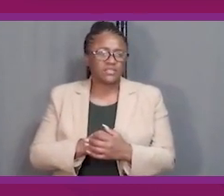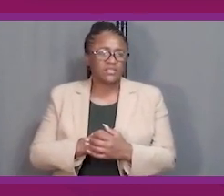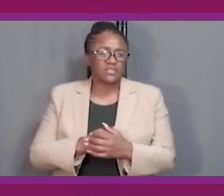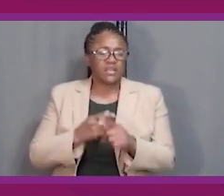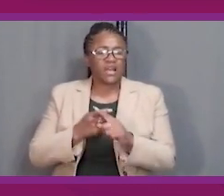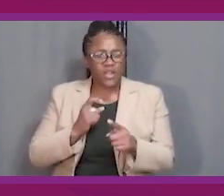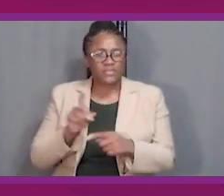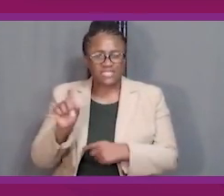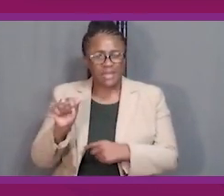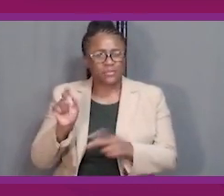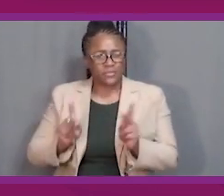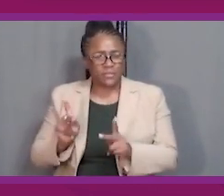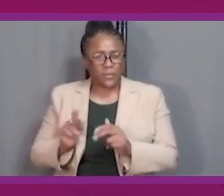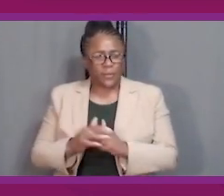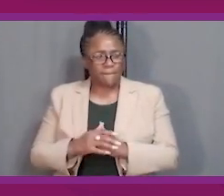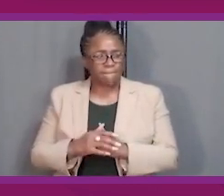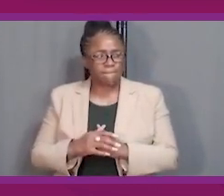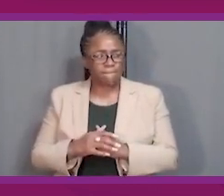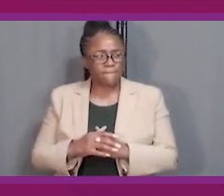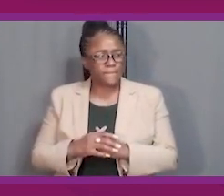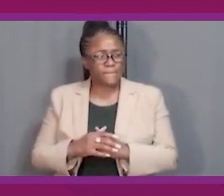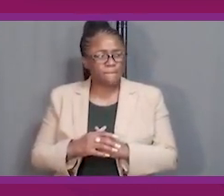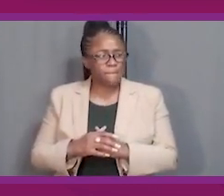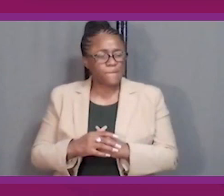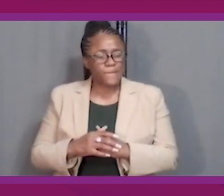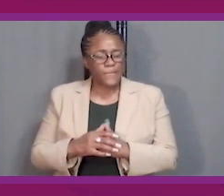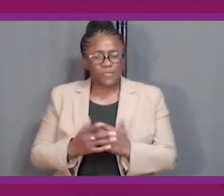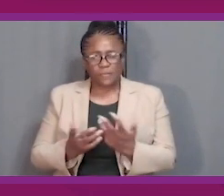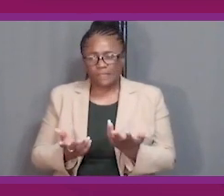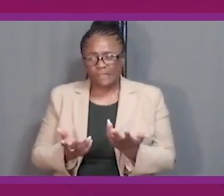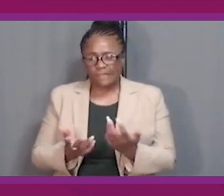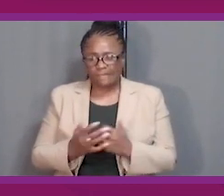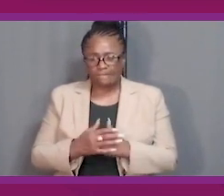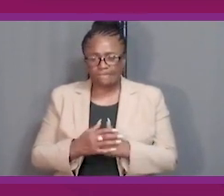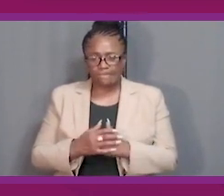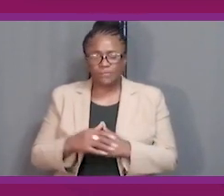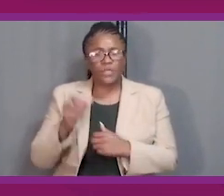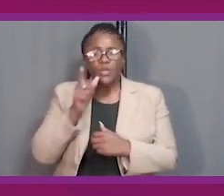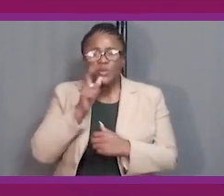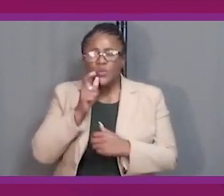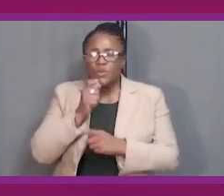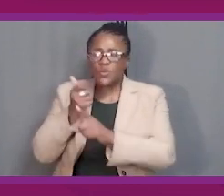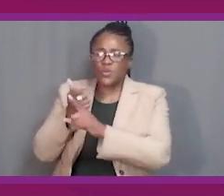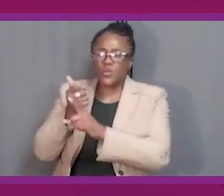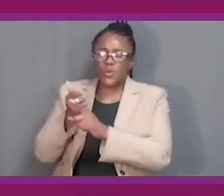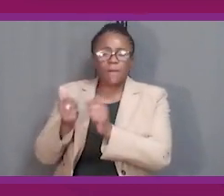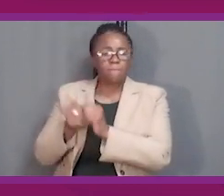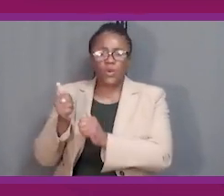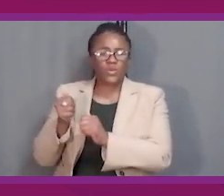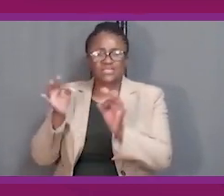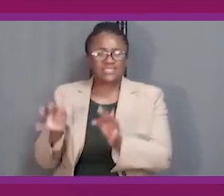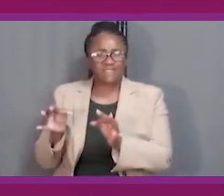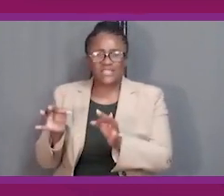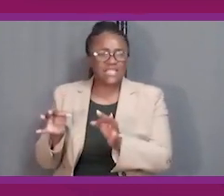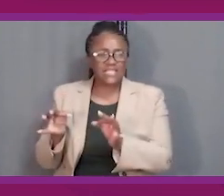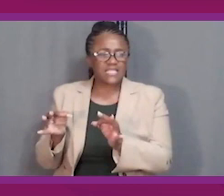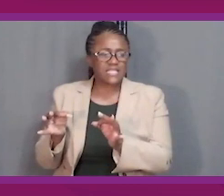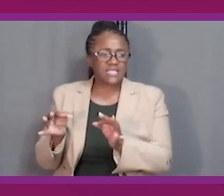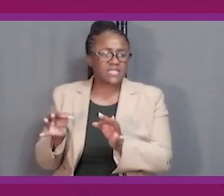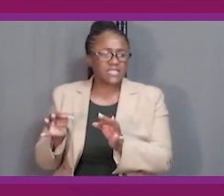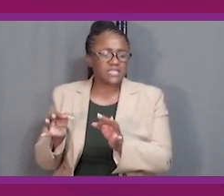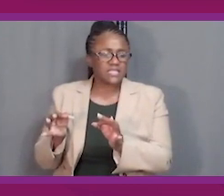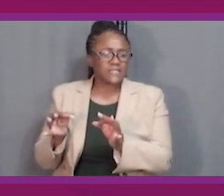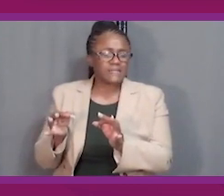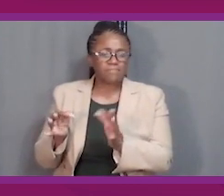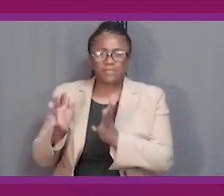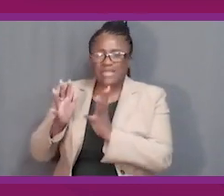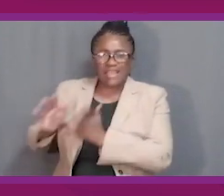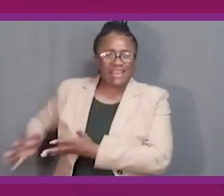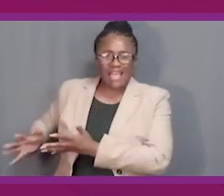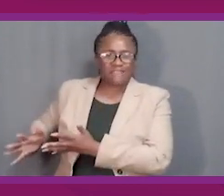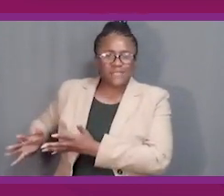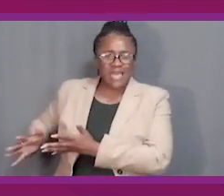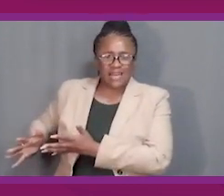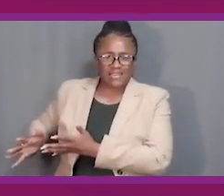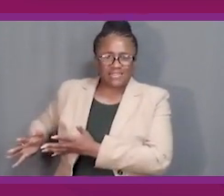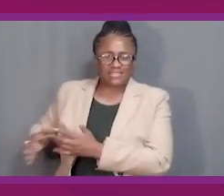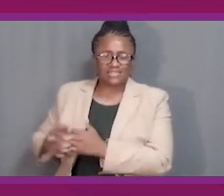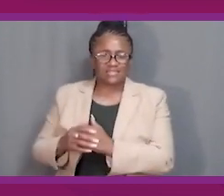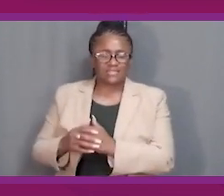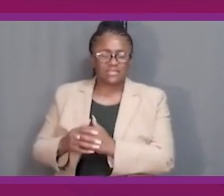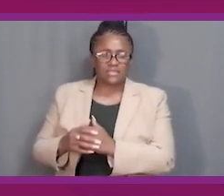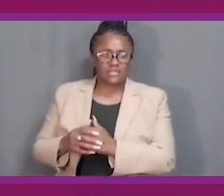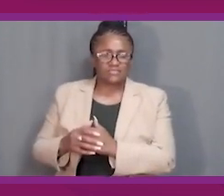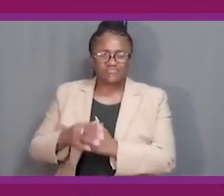who are most definitely being left behind in very important conversations. And I agree with you,